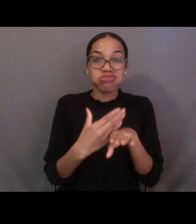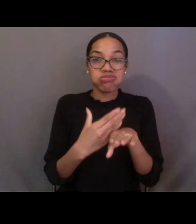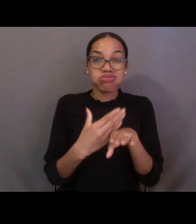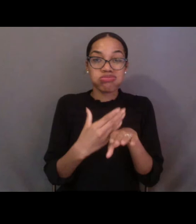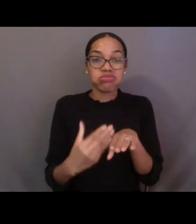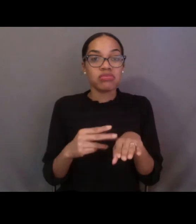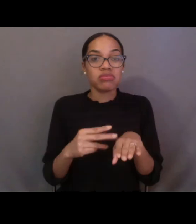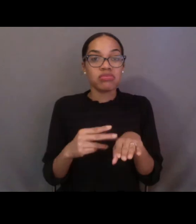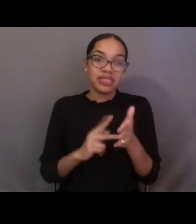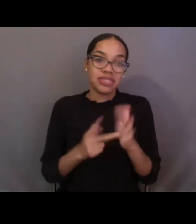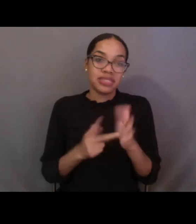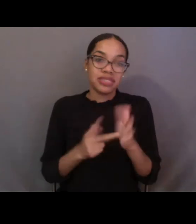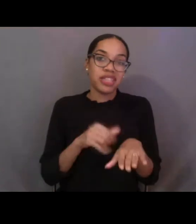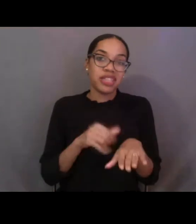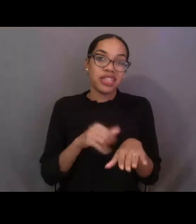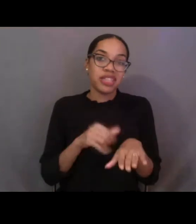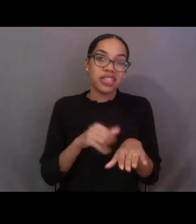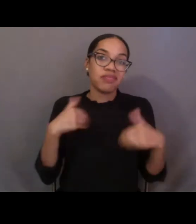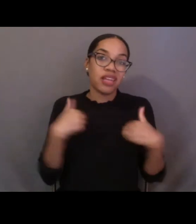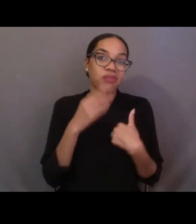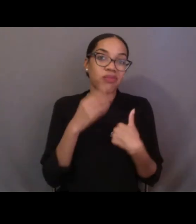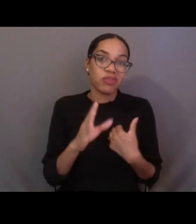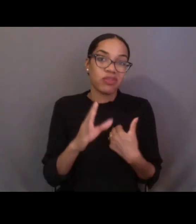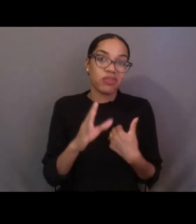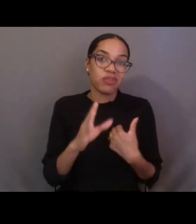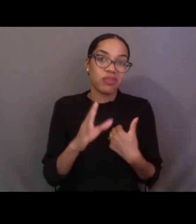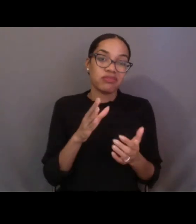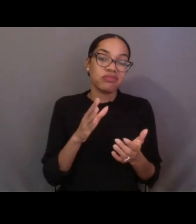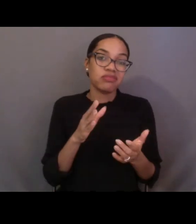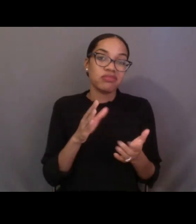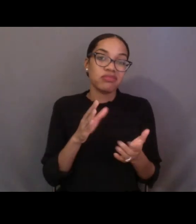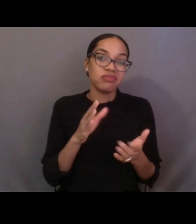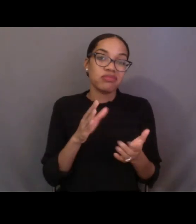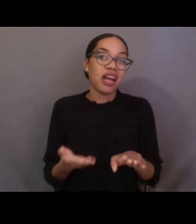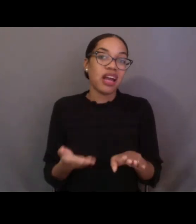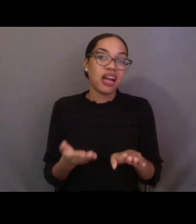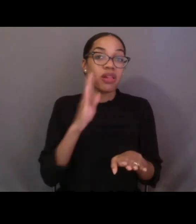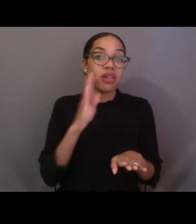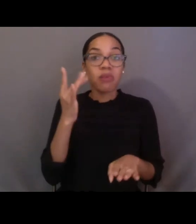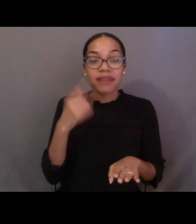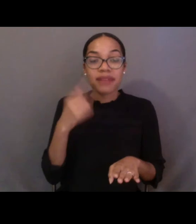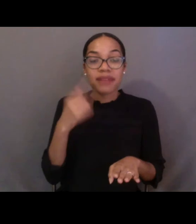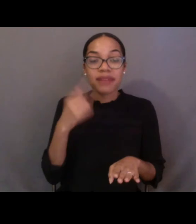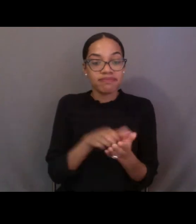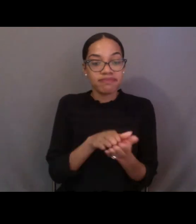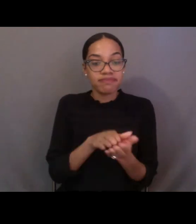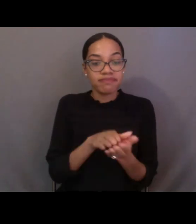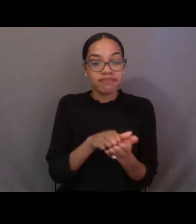that animal will die. 'Cause it means that a predator or something else can get inside and kill that animal.